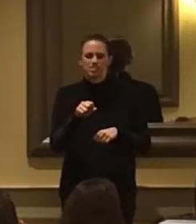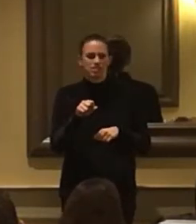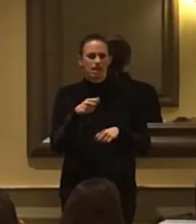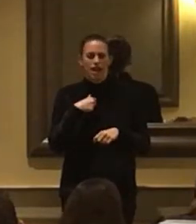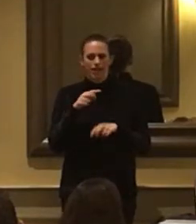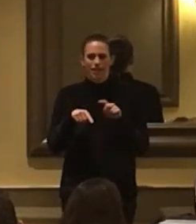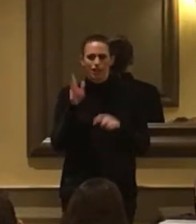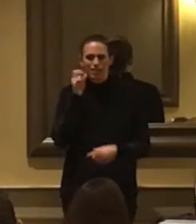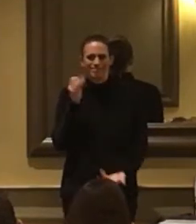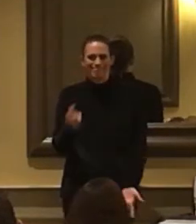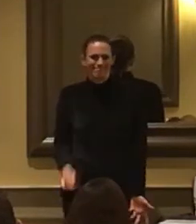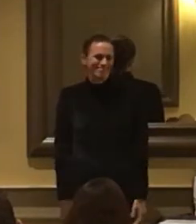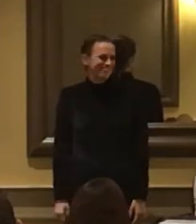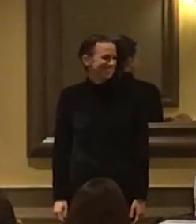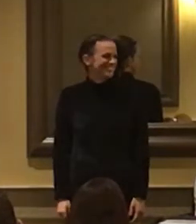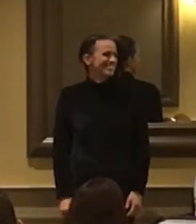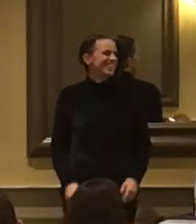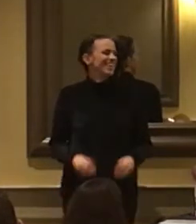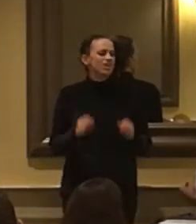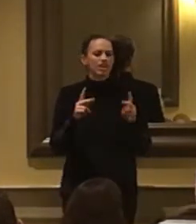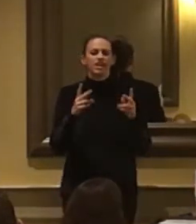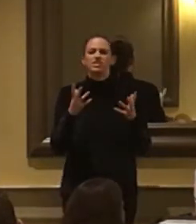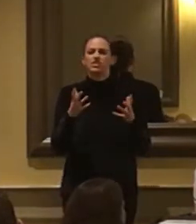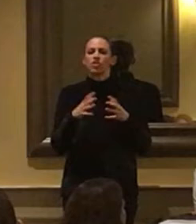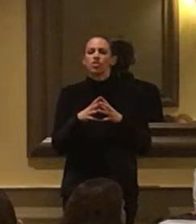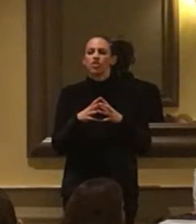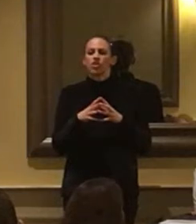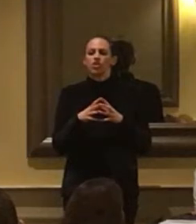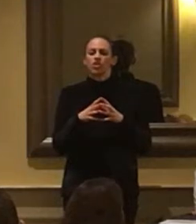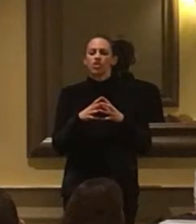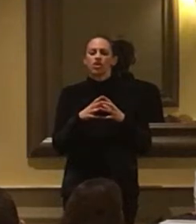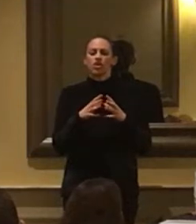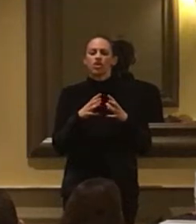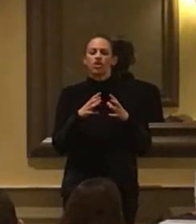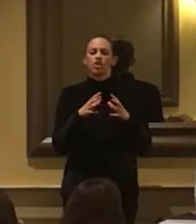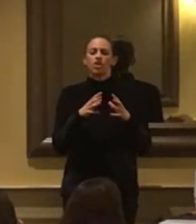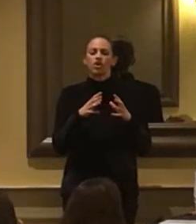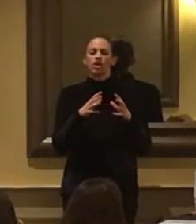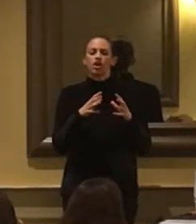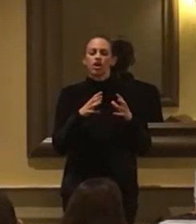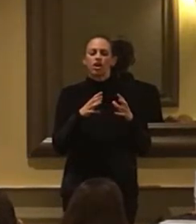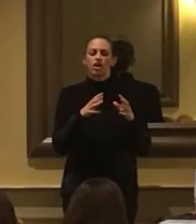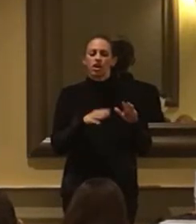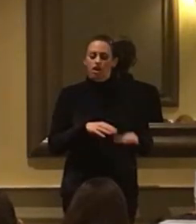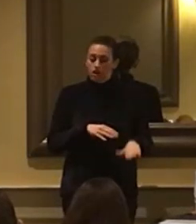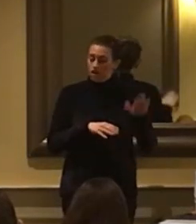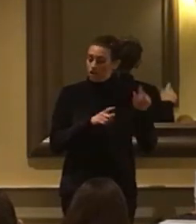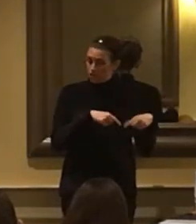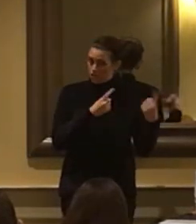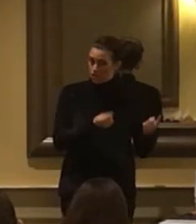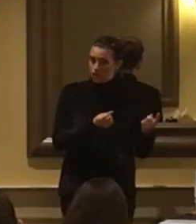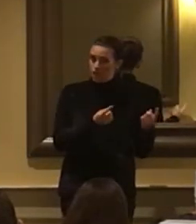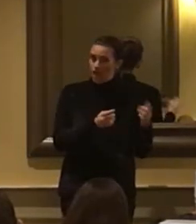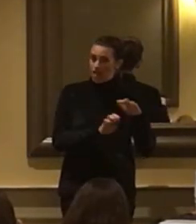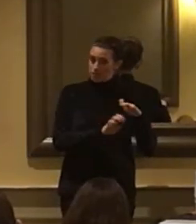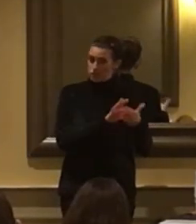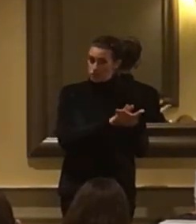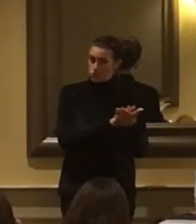(CROSSTALK) The resources that I received in elementary -